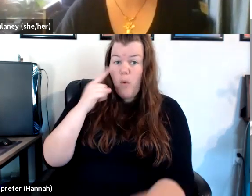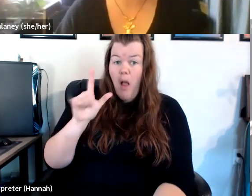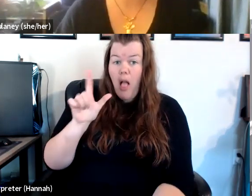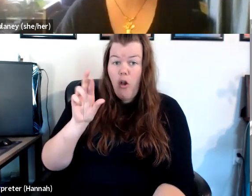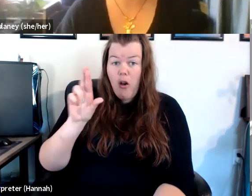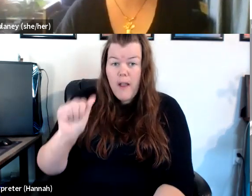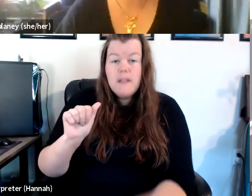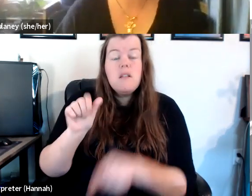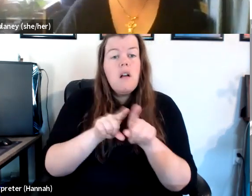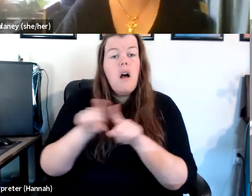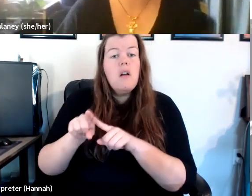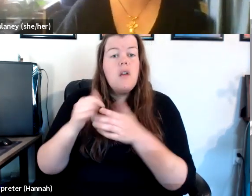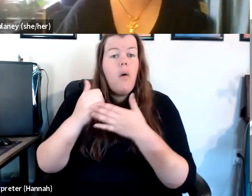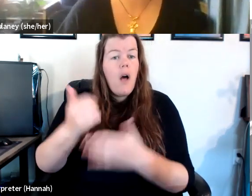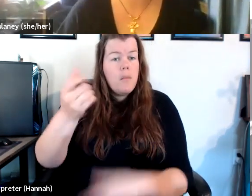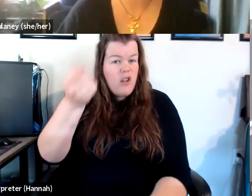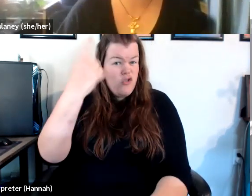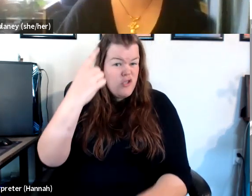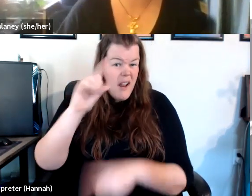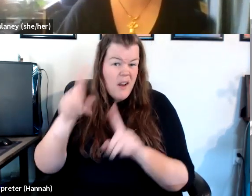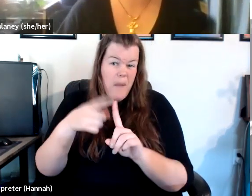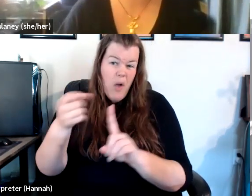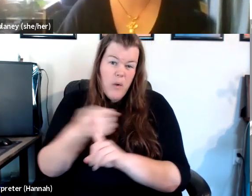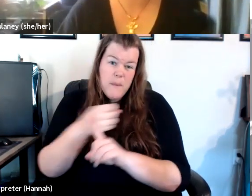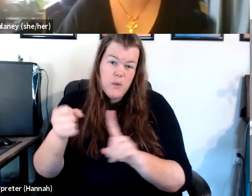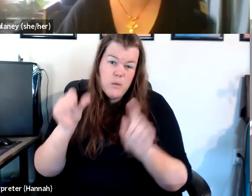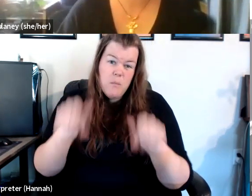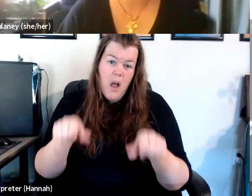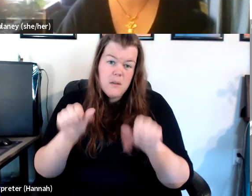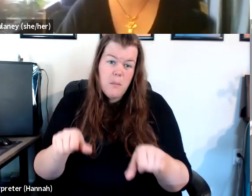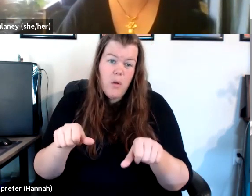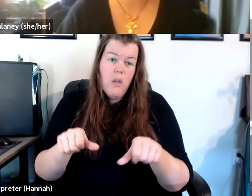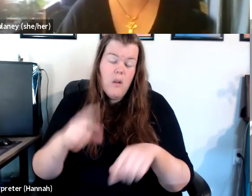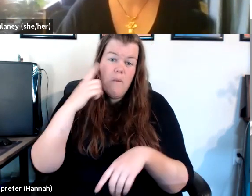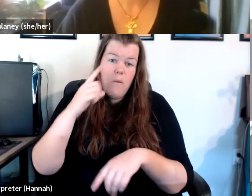aware of possible abuse against people who are at highest highest risk for guardianship.